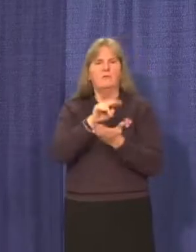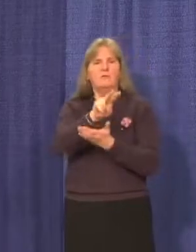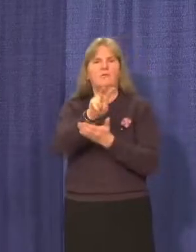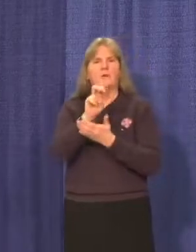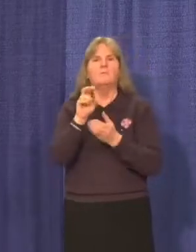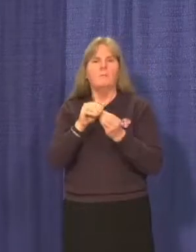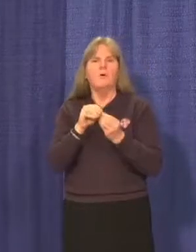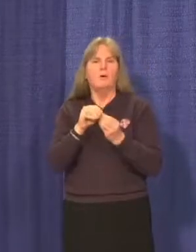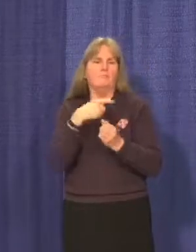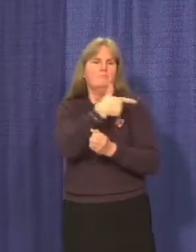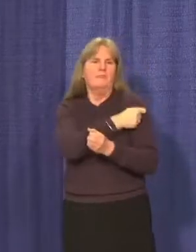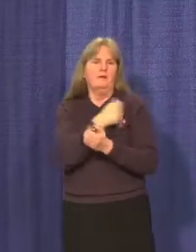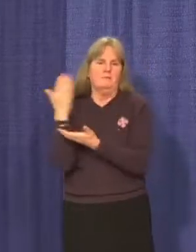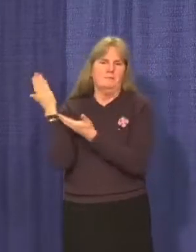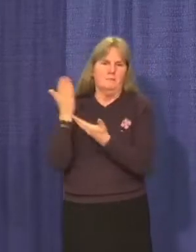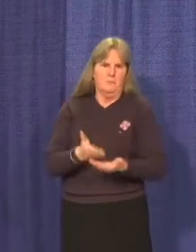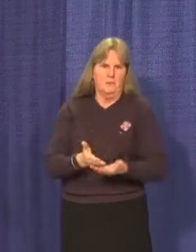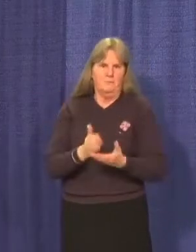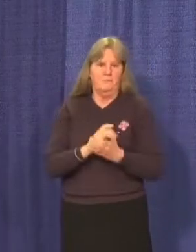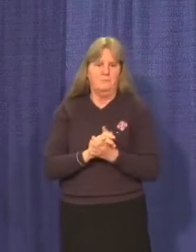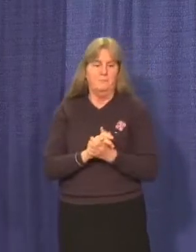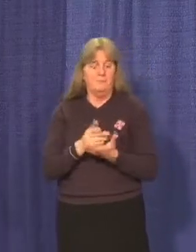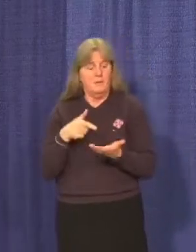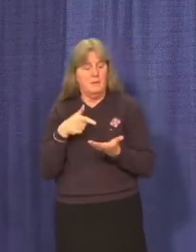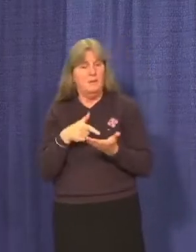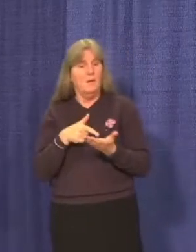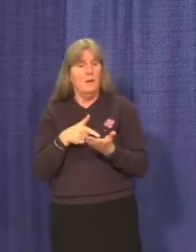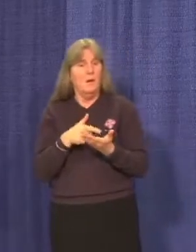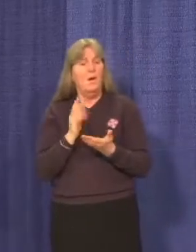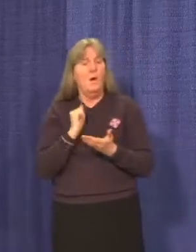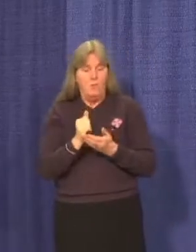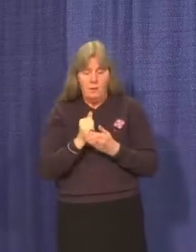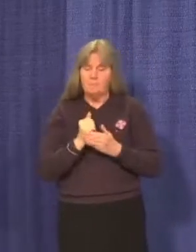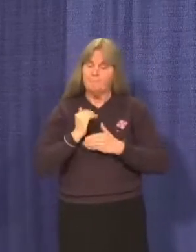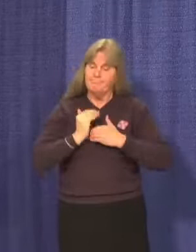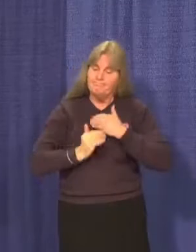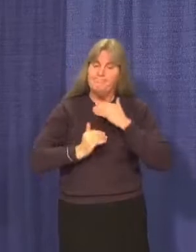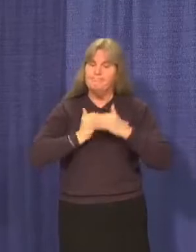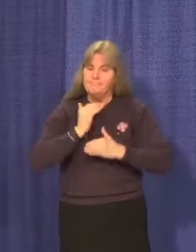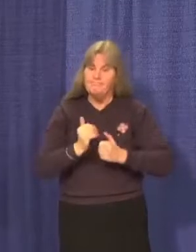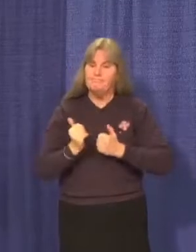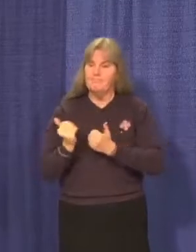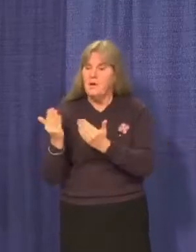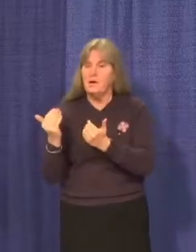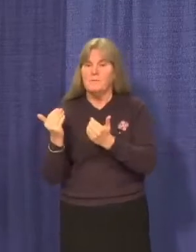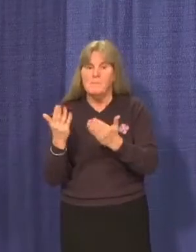of 7200 vaccines. This new shipment will help to keep us moving forward with our